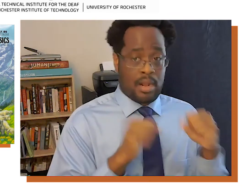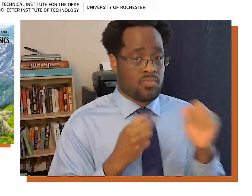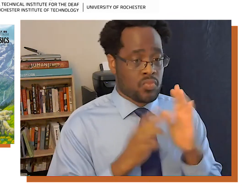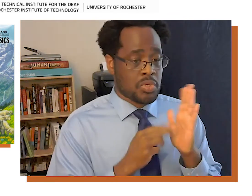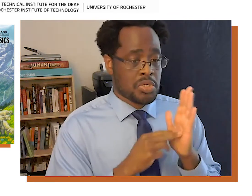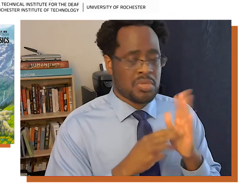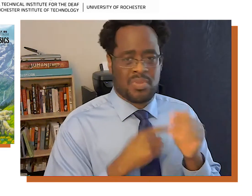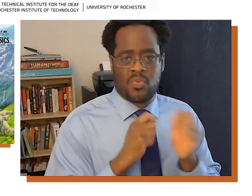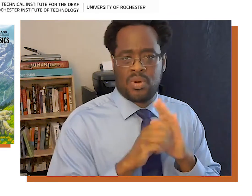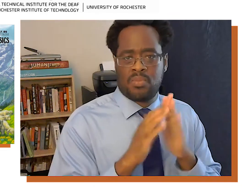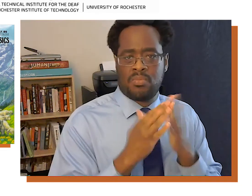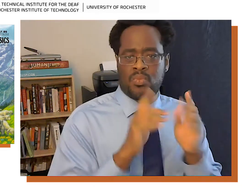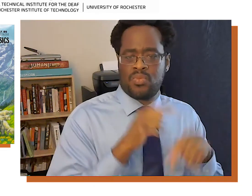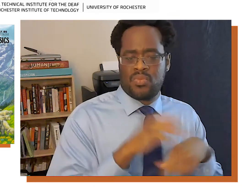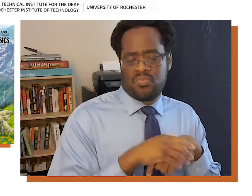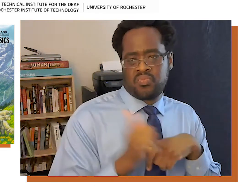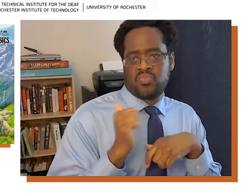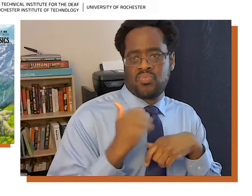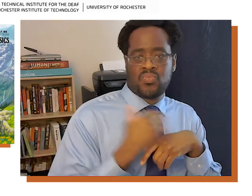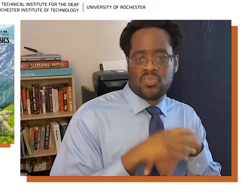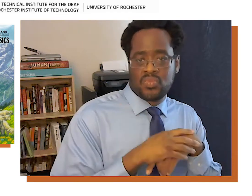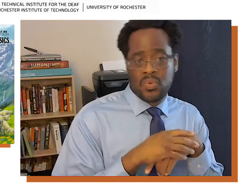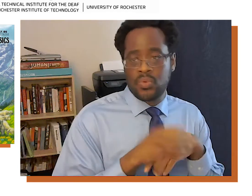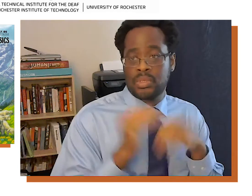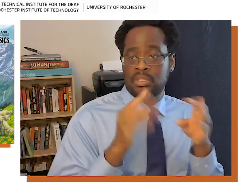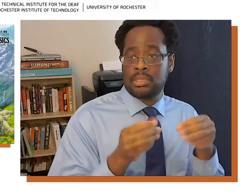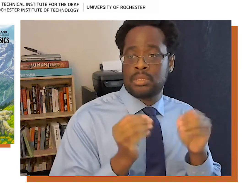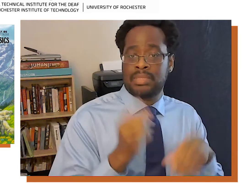I was willing to read the book, but I wasn't gonna write a report on it.